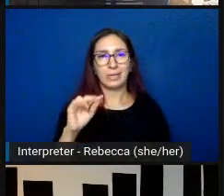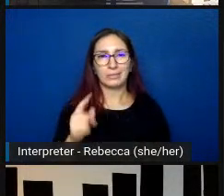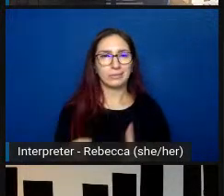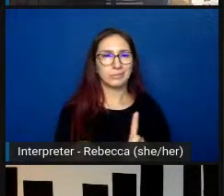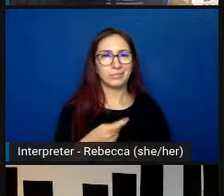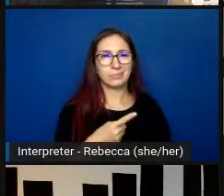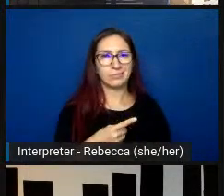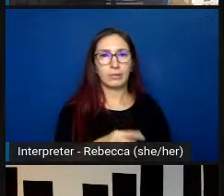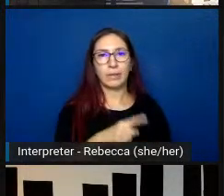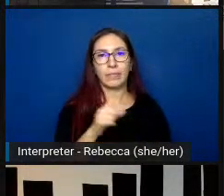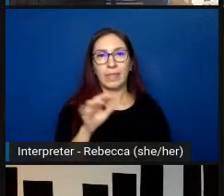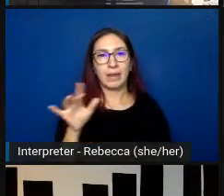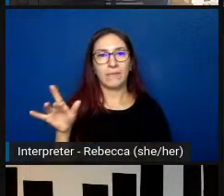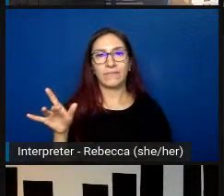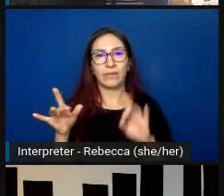Link might not be descriptive enough.